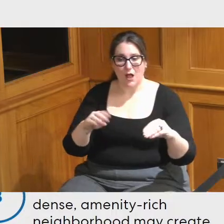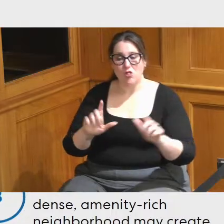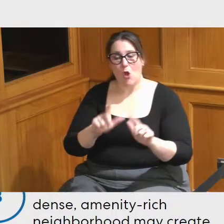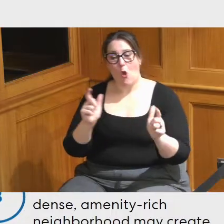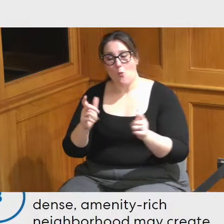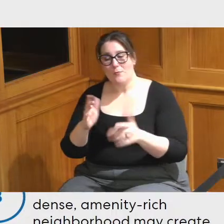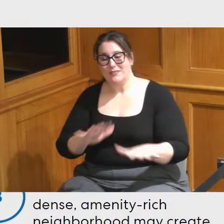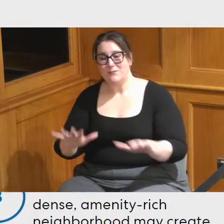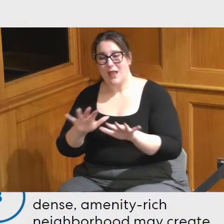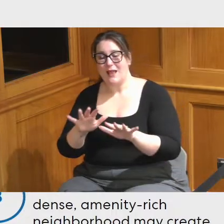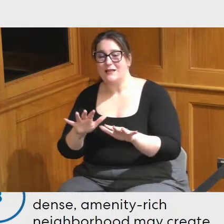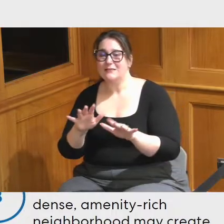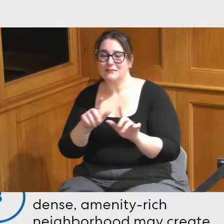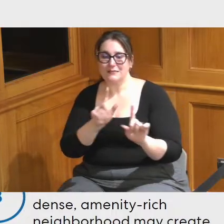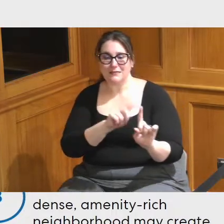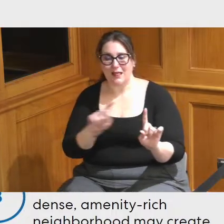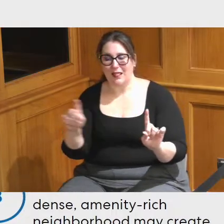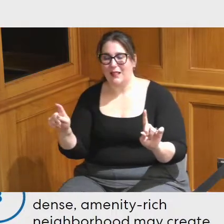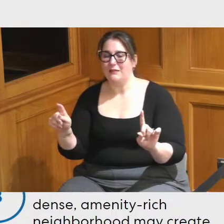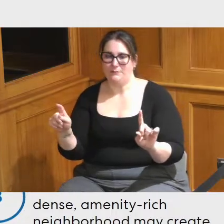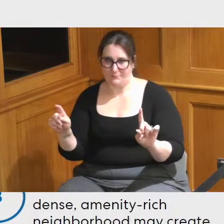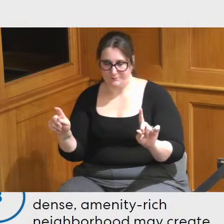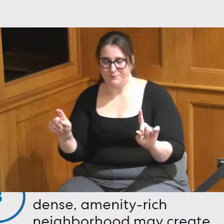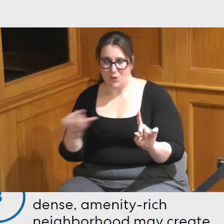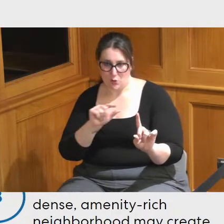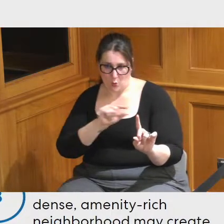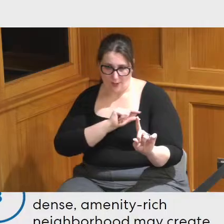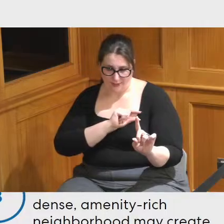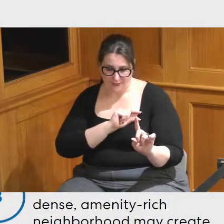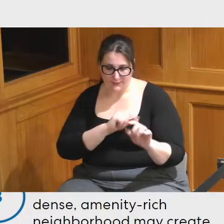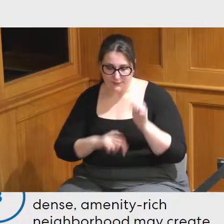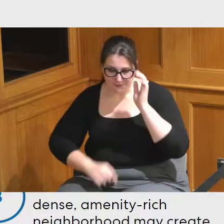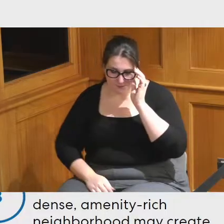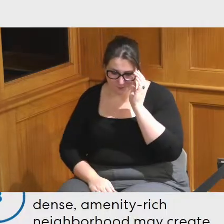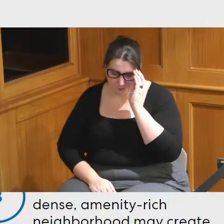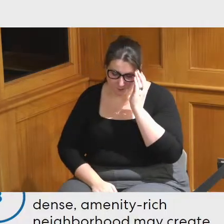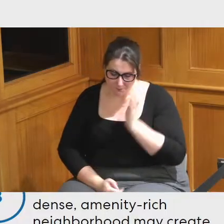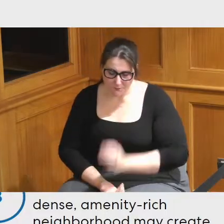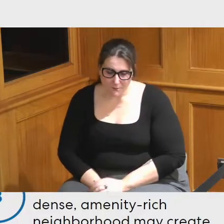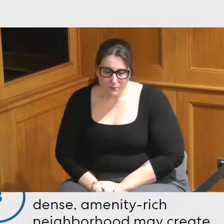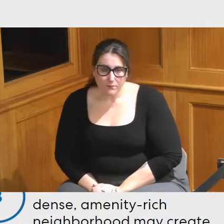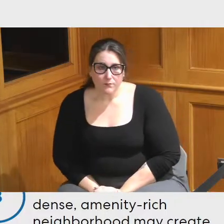is in the placemaking. It's about creating a great place. Now, I mentioned you know that you know gap